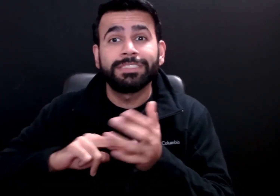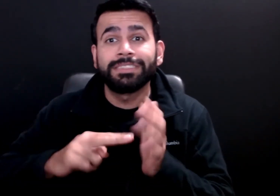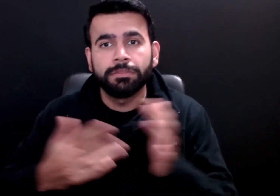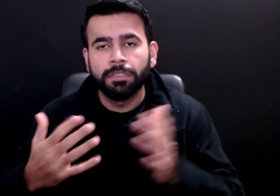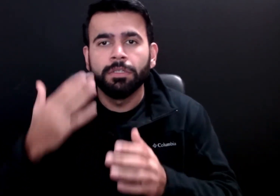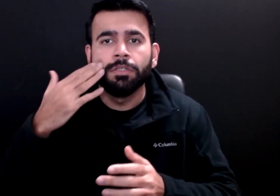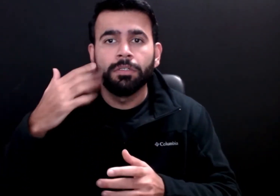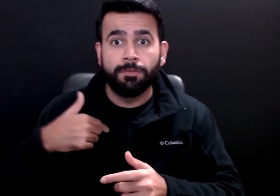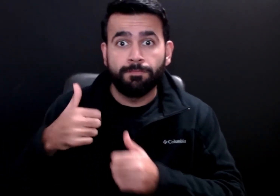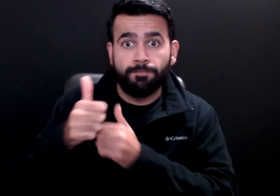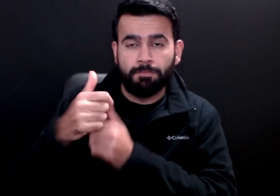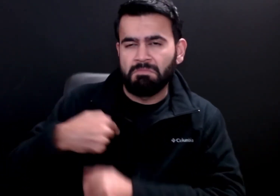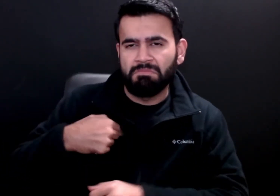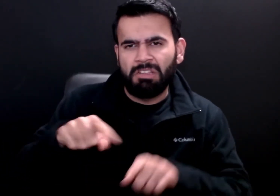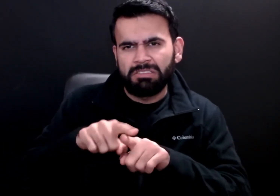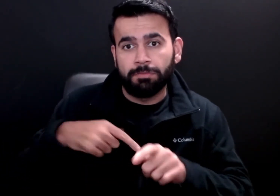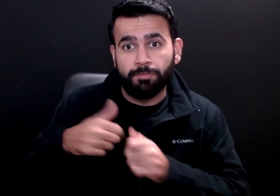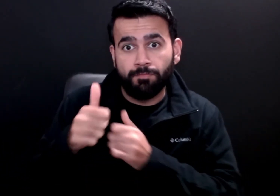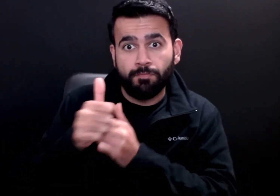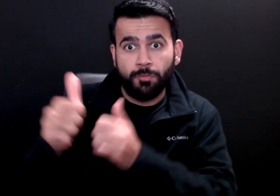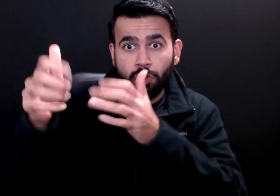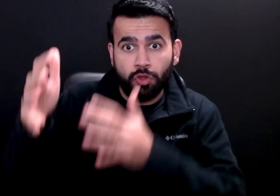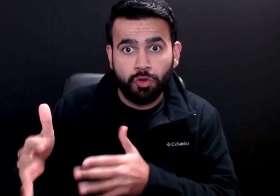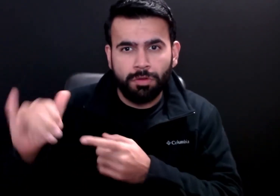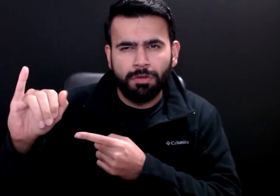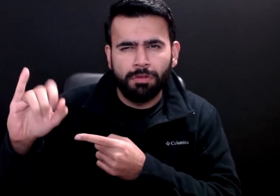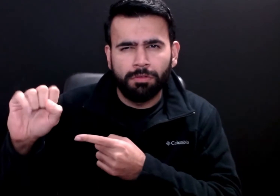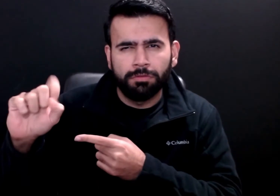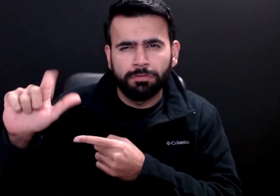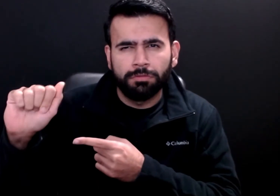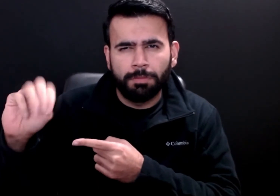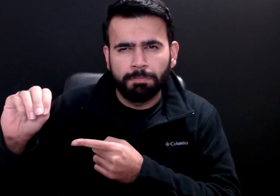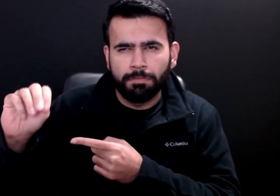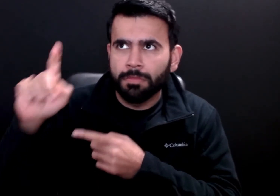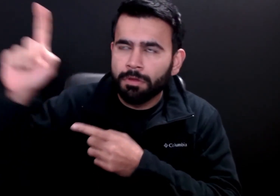Muslim means following Islam, Allah.